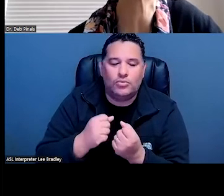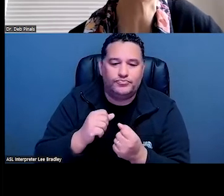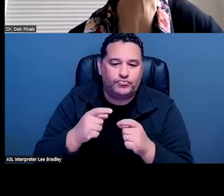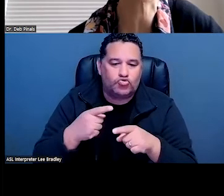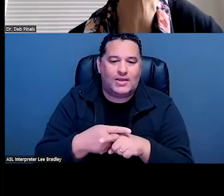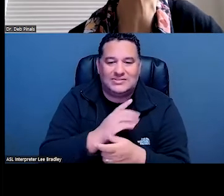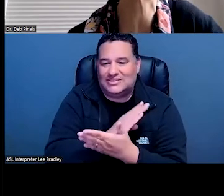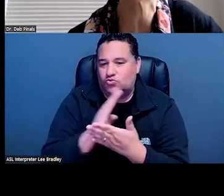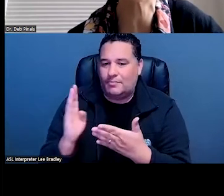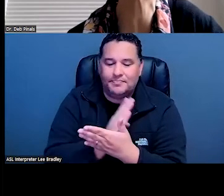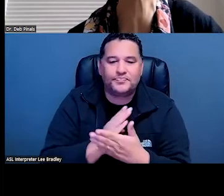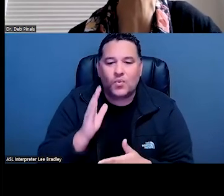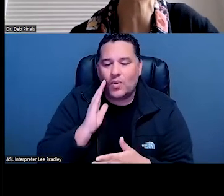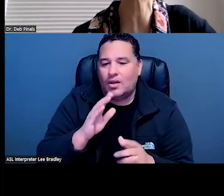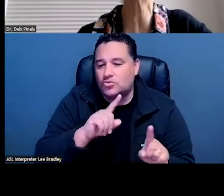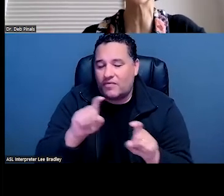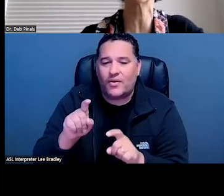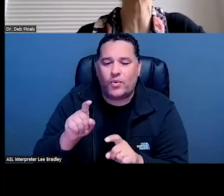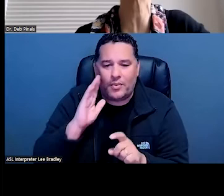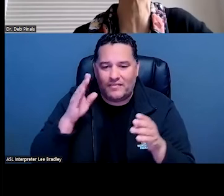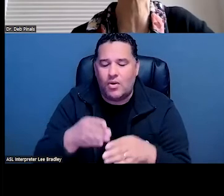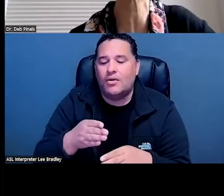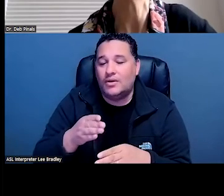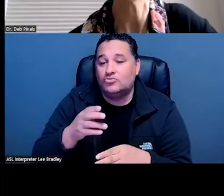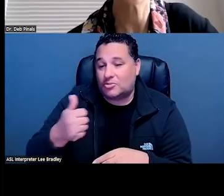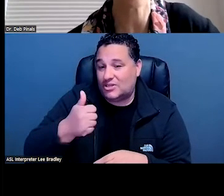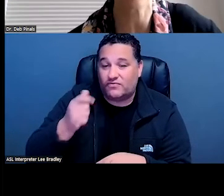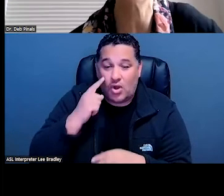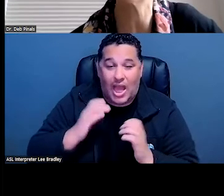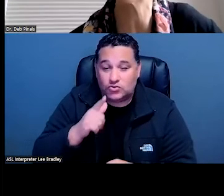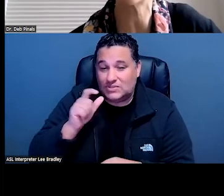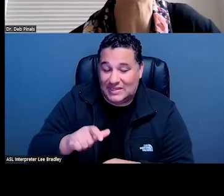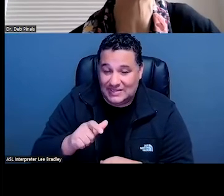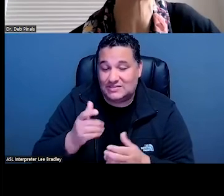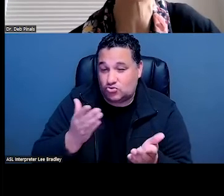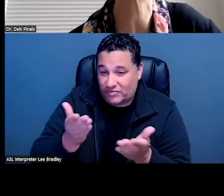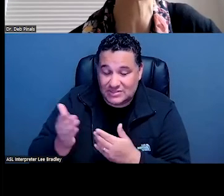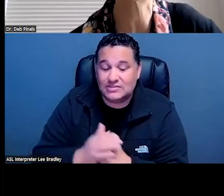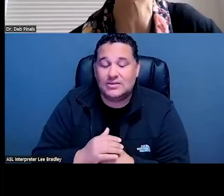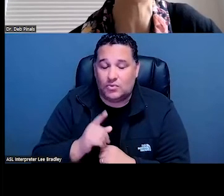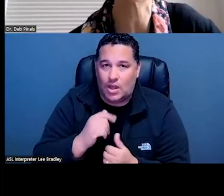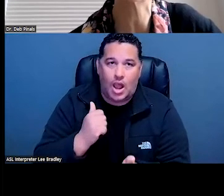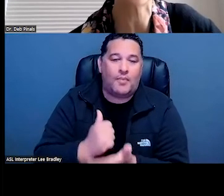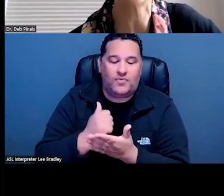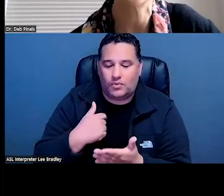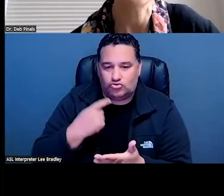. THAT ARE BEING USED TO SUPPORT THE CRISIS CONTEN YUM . THE SURVEY IS GOING TO COVER,